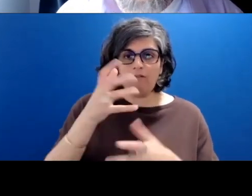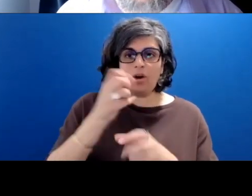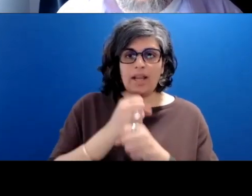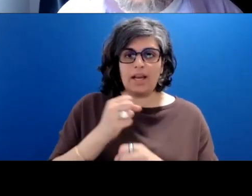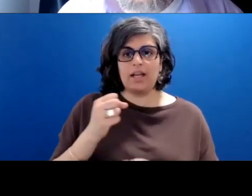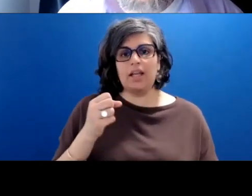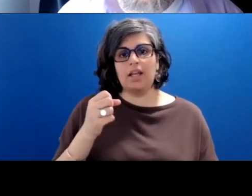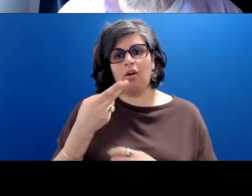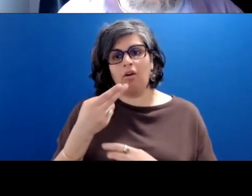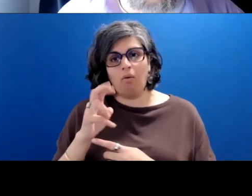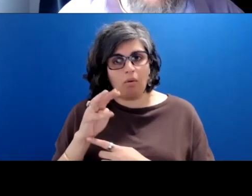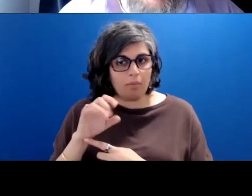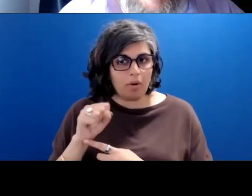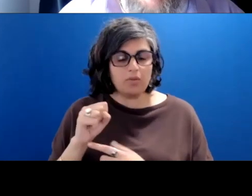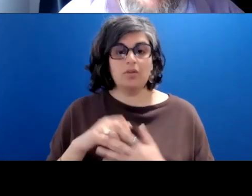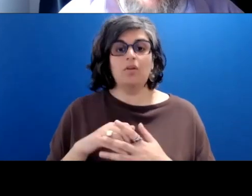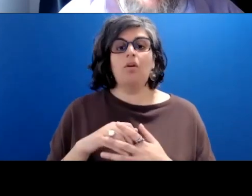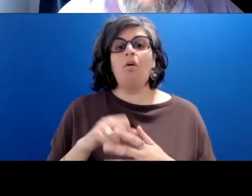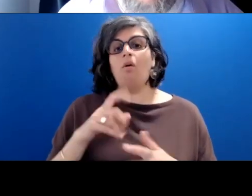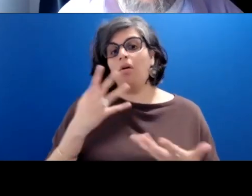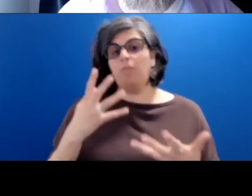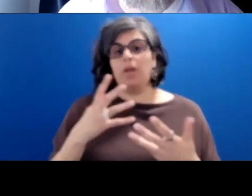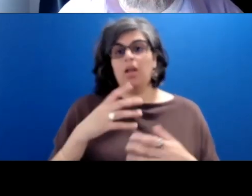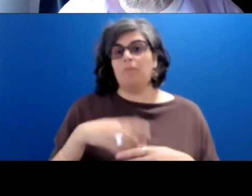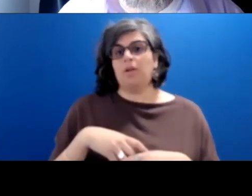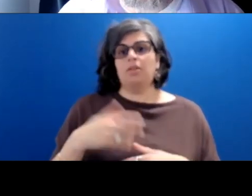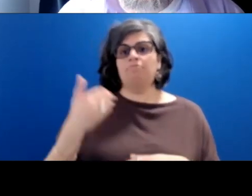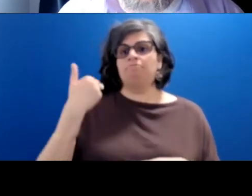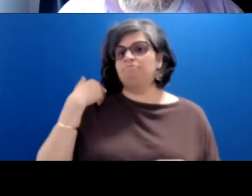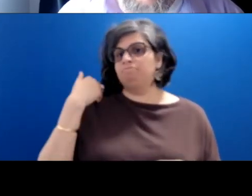"that I have previously engaged in cutting